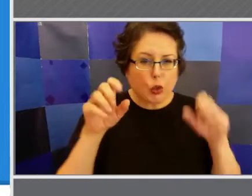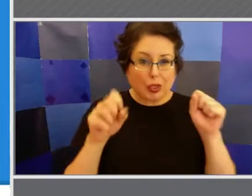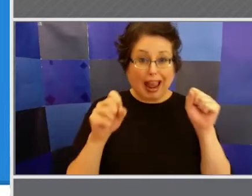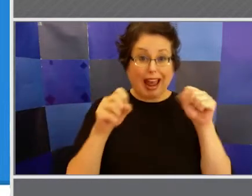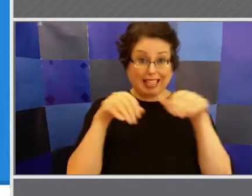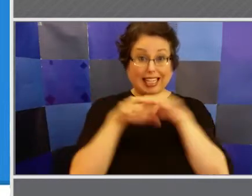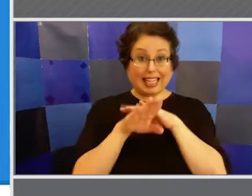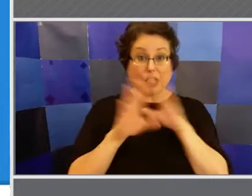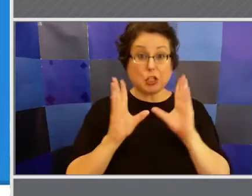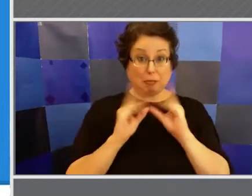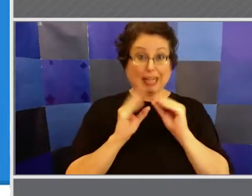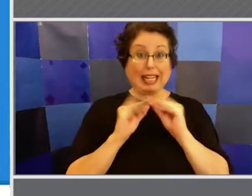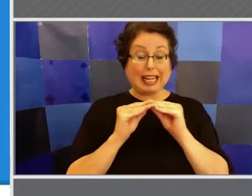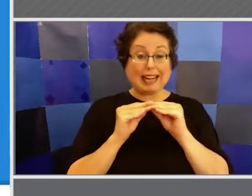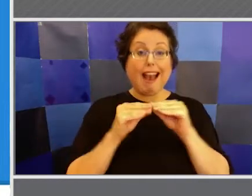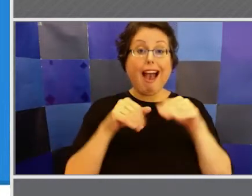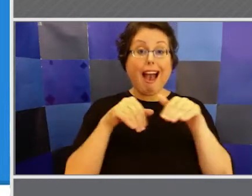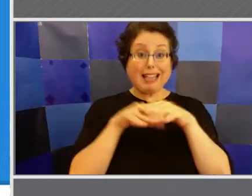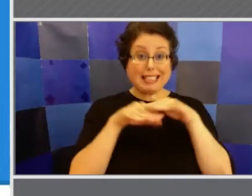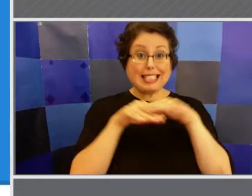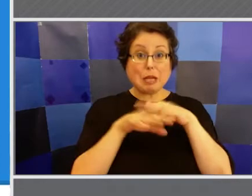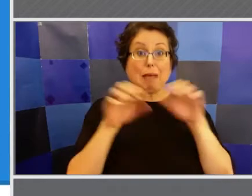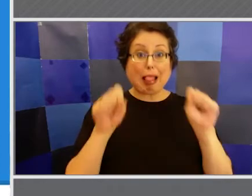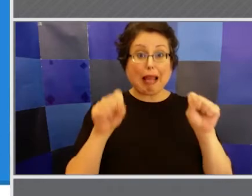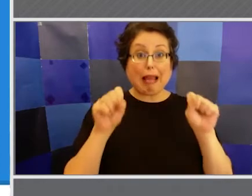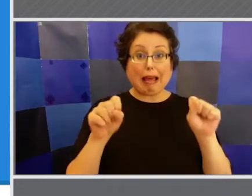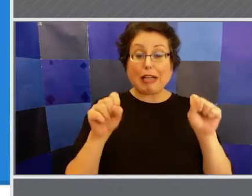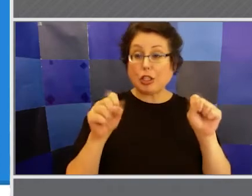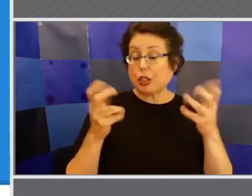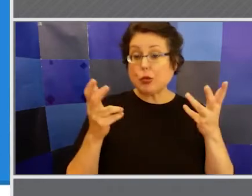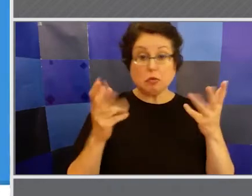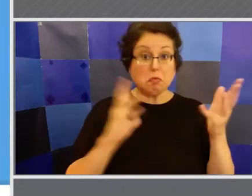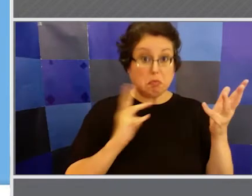accessibility issues just gonna get some time for that.